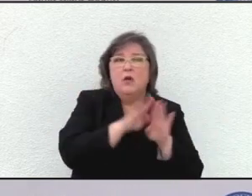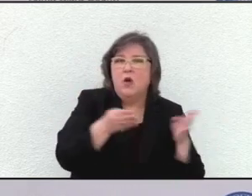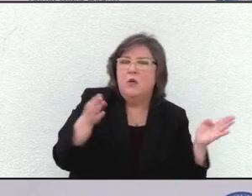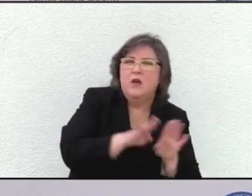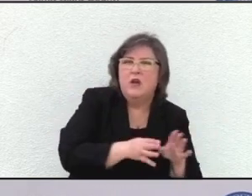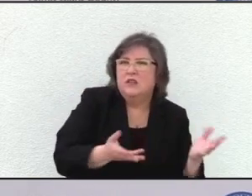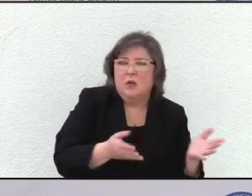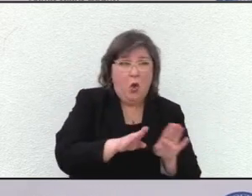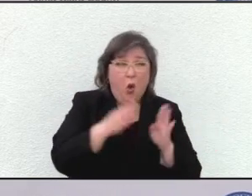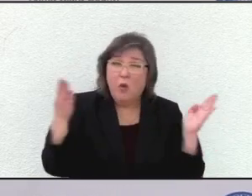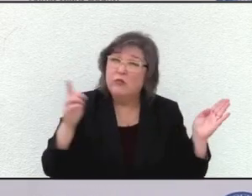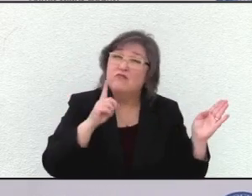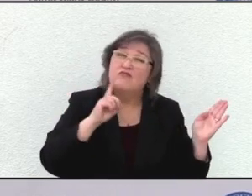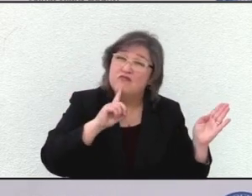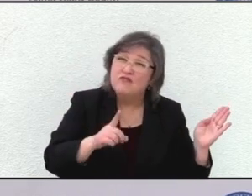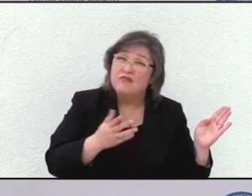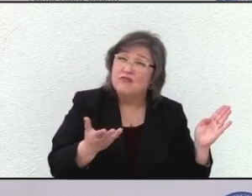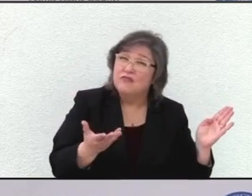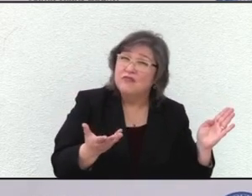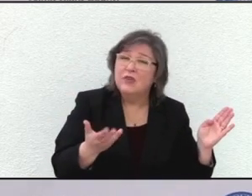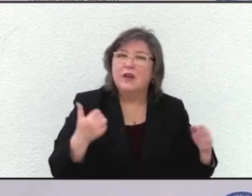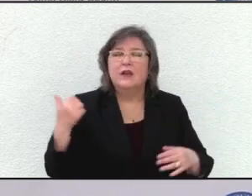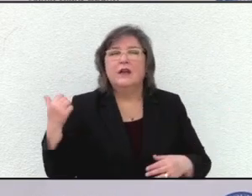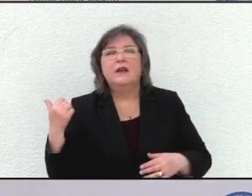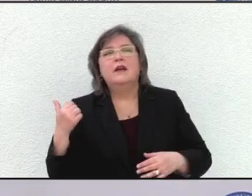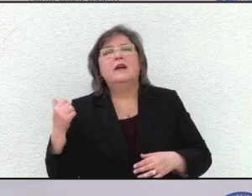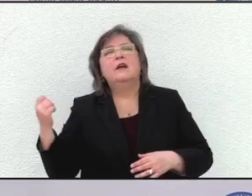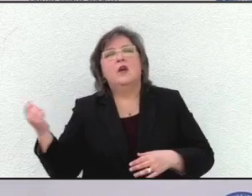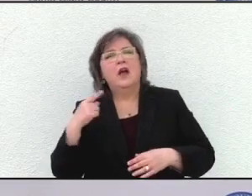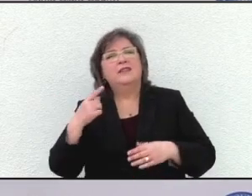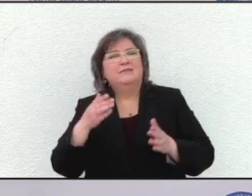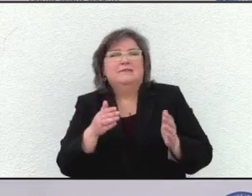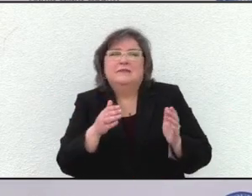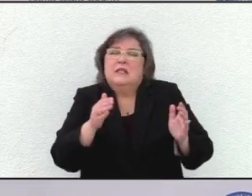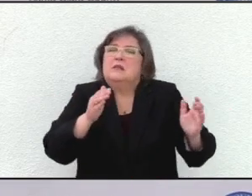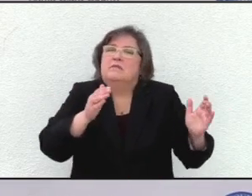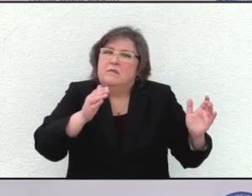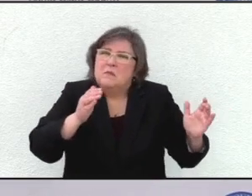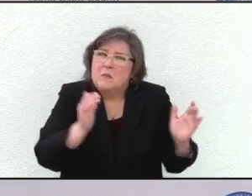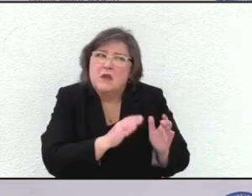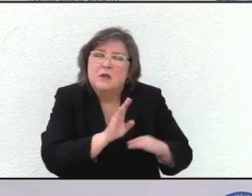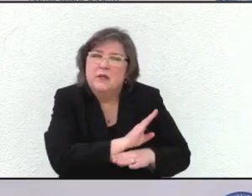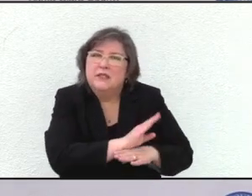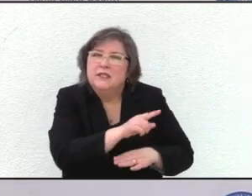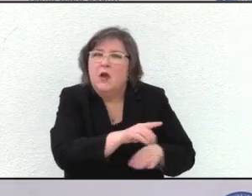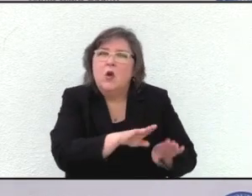small businesses? um who you know have had to maybe open and close as we've moved between